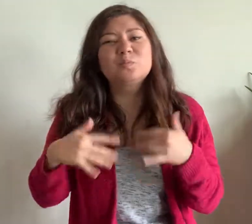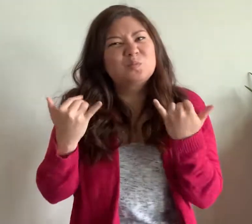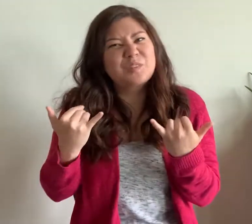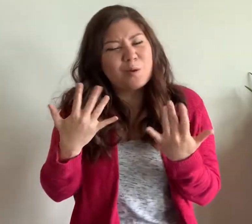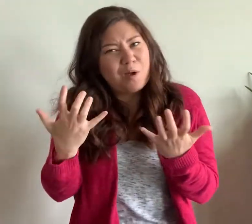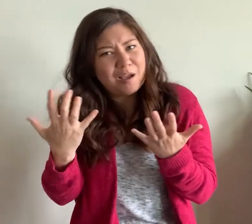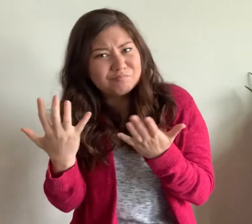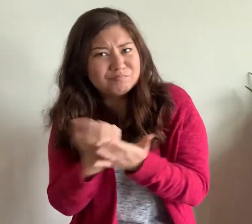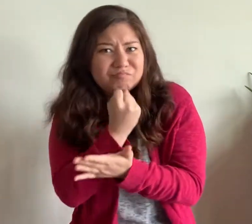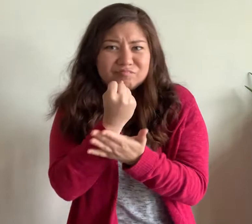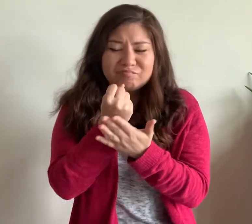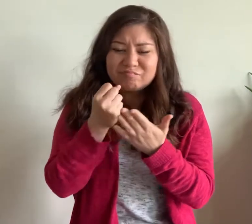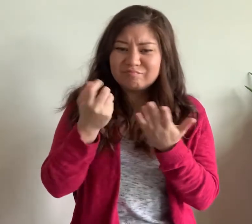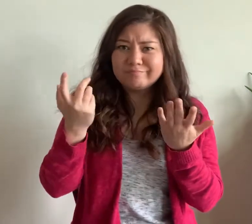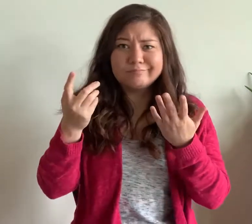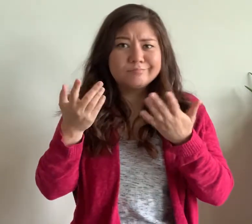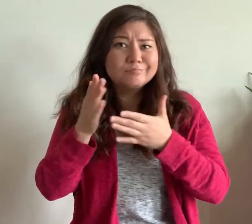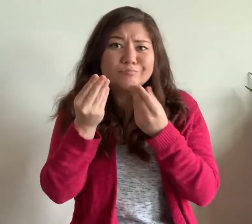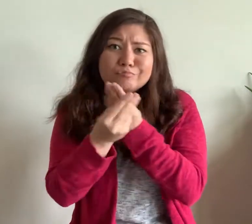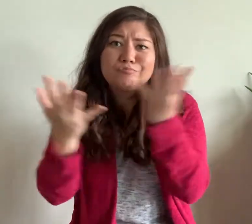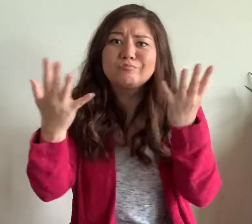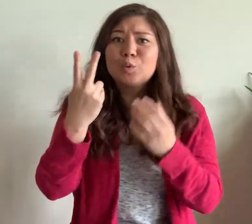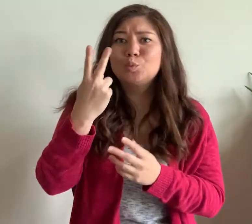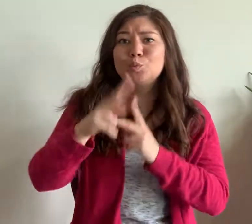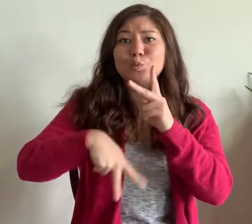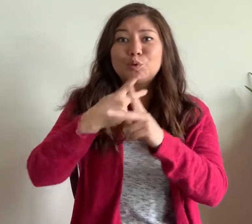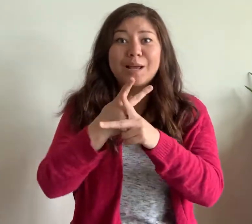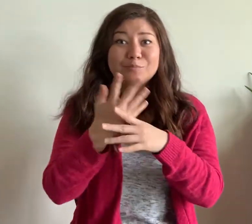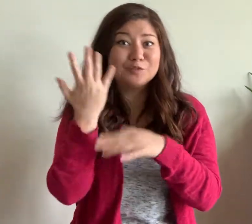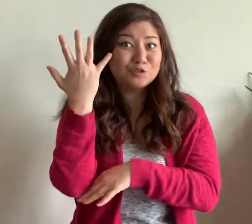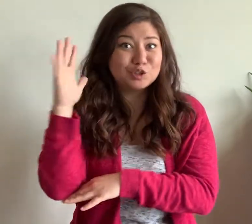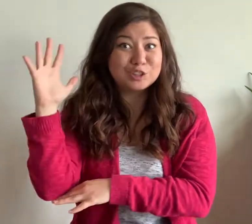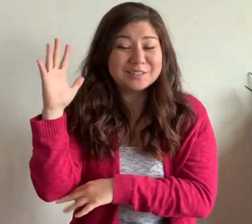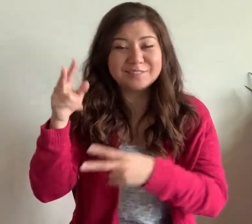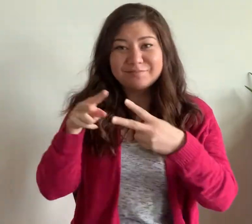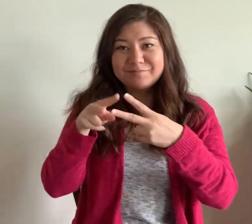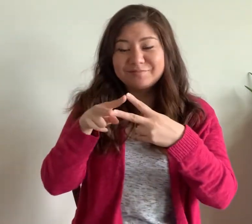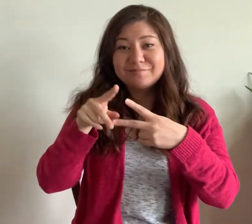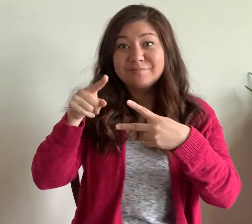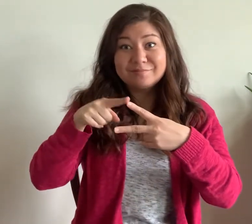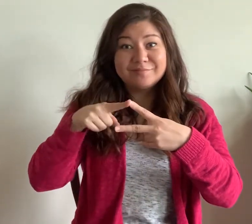and so today I will share a little bit about two types of trees,